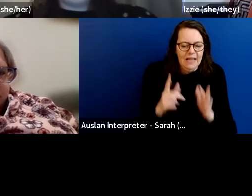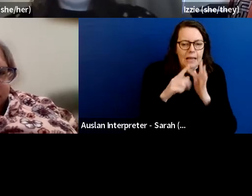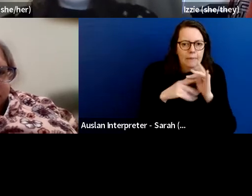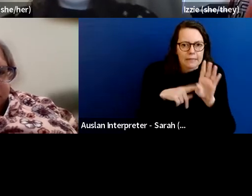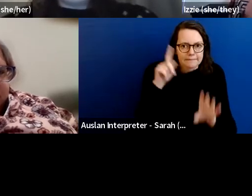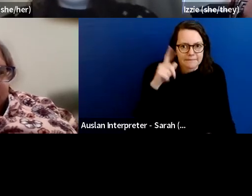Okay.